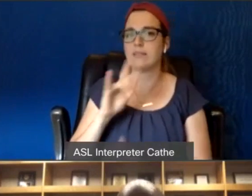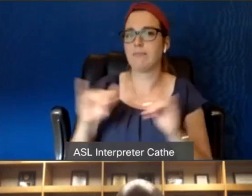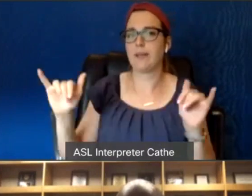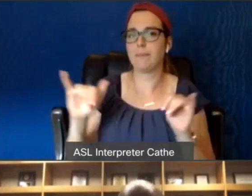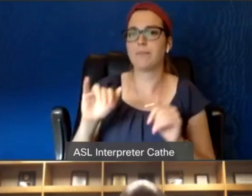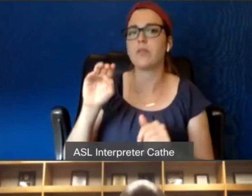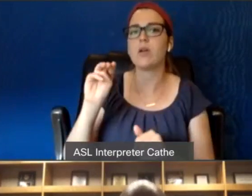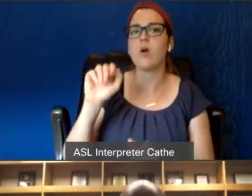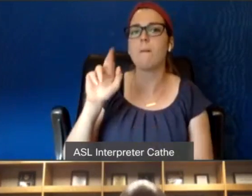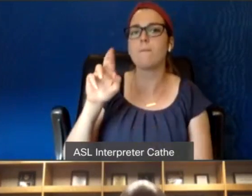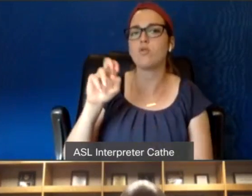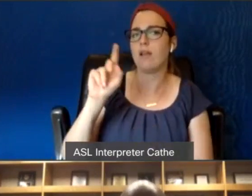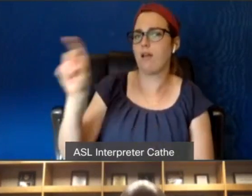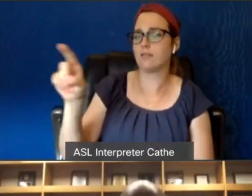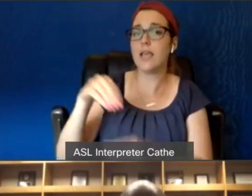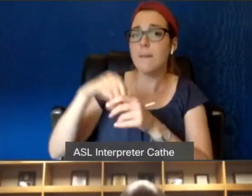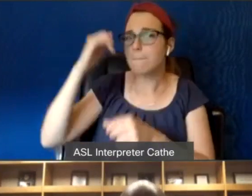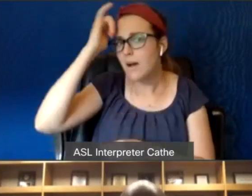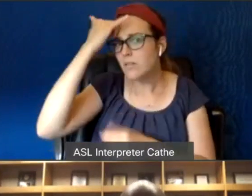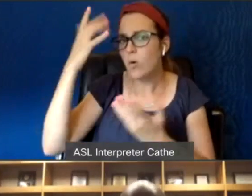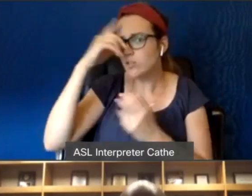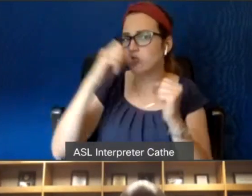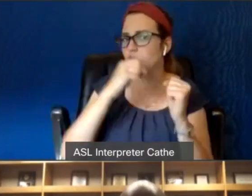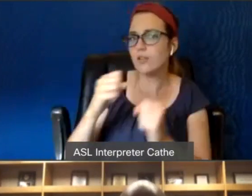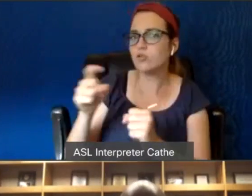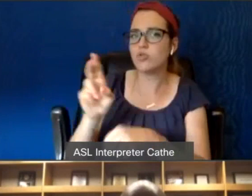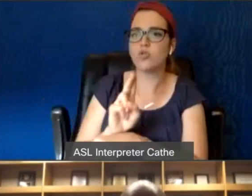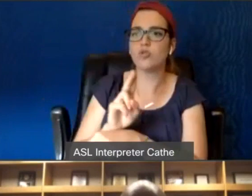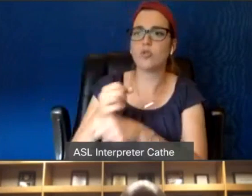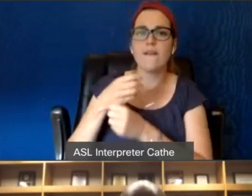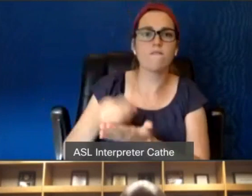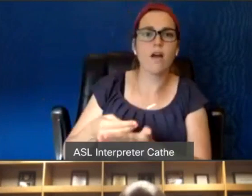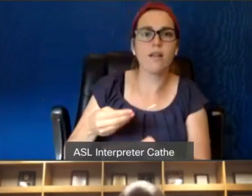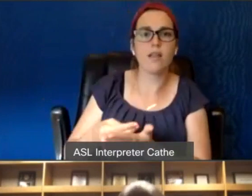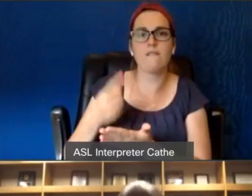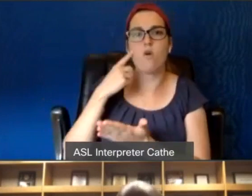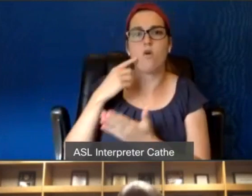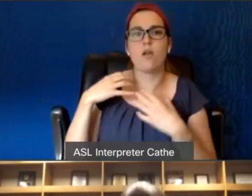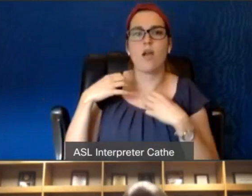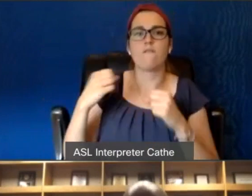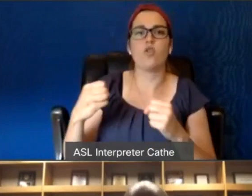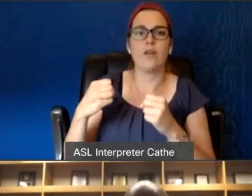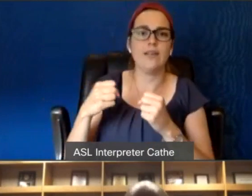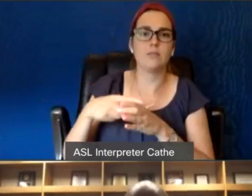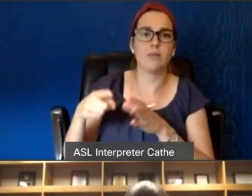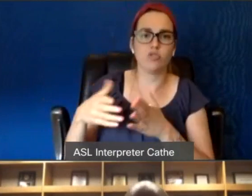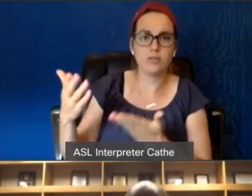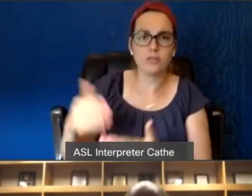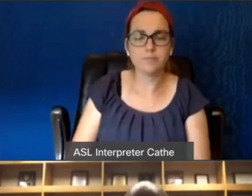what strategies do you use for funding recovery specialists? Dr. Marlowe hit the nail on the head